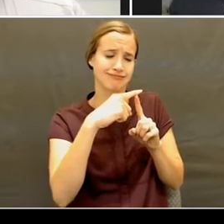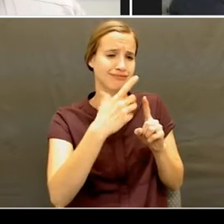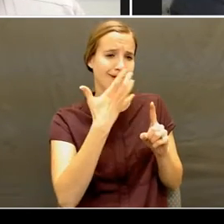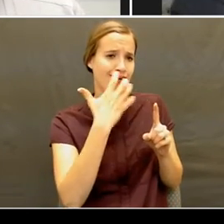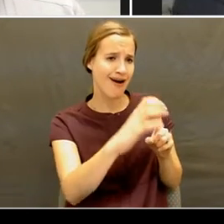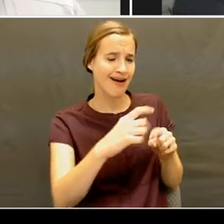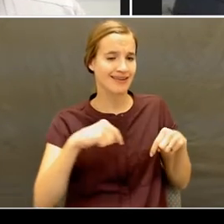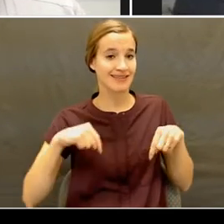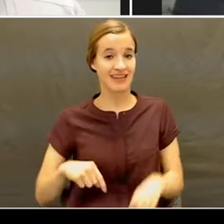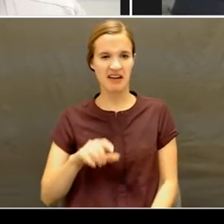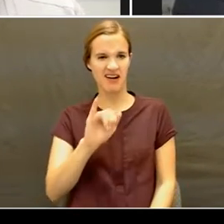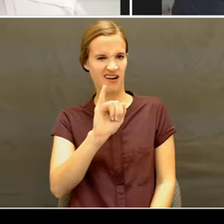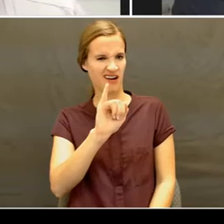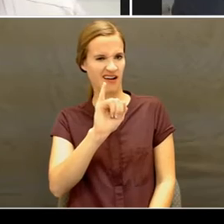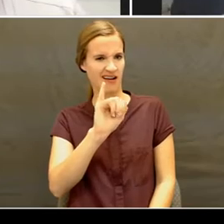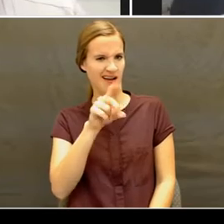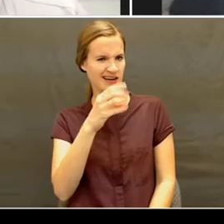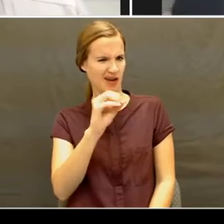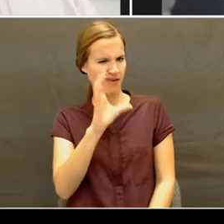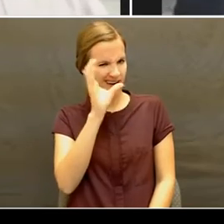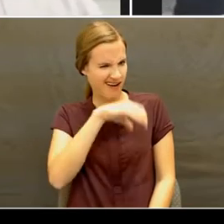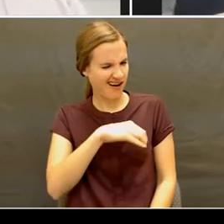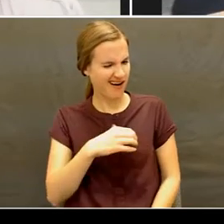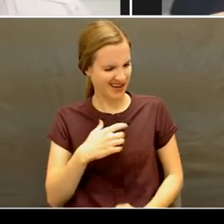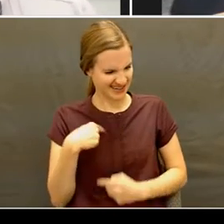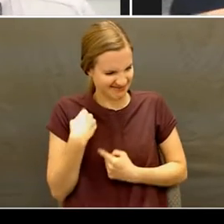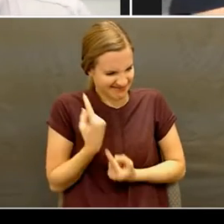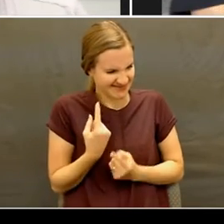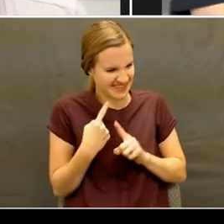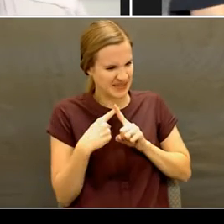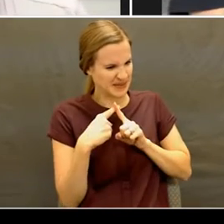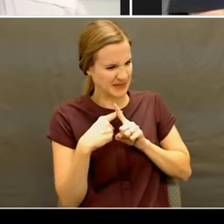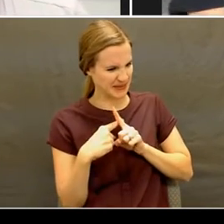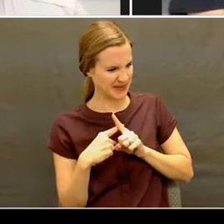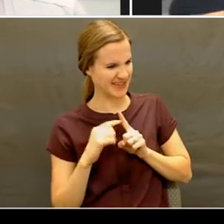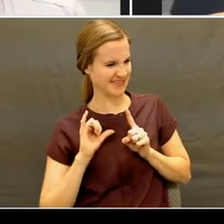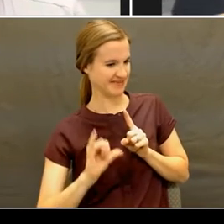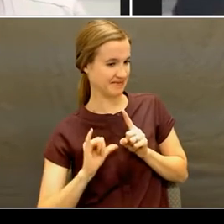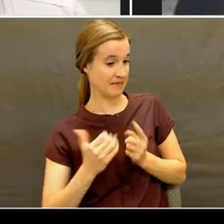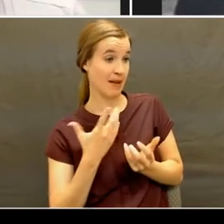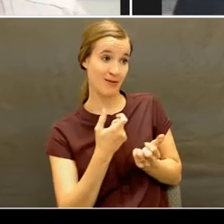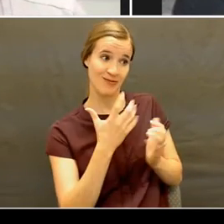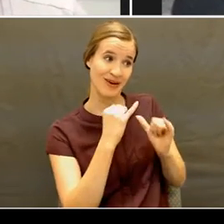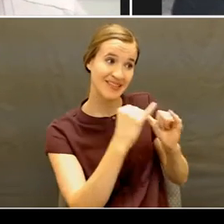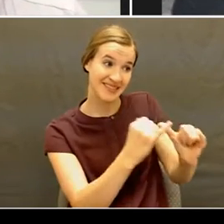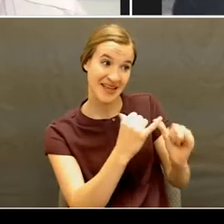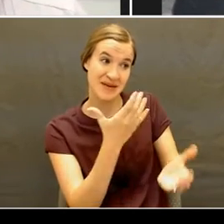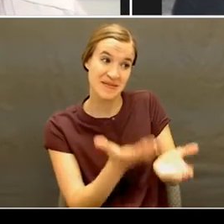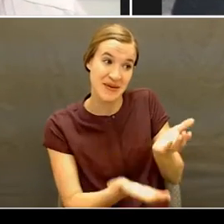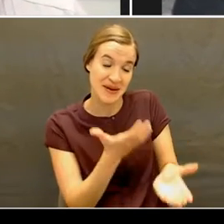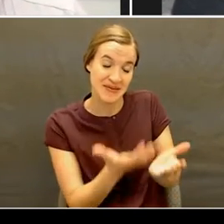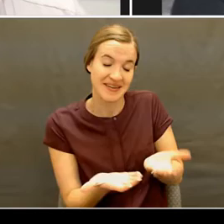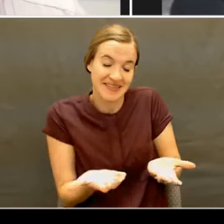because Idaho's having a little bit of a cold snap right now. Again, the area you're in might might appreciate that.